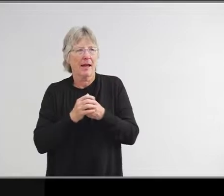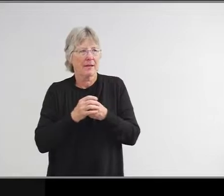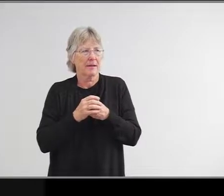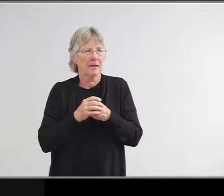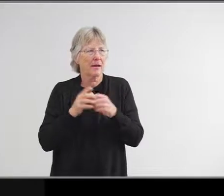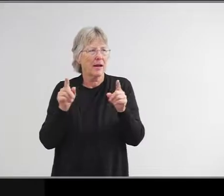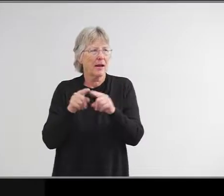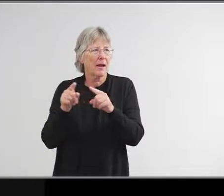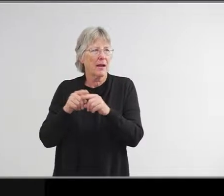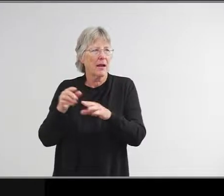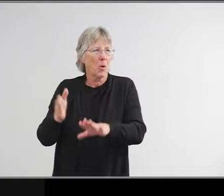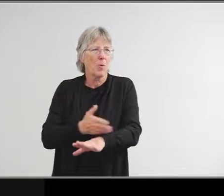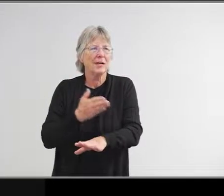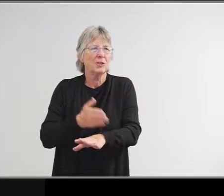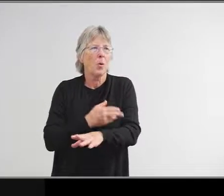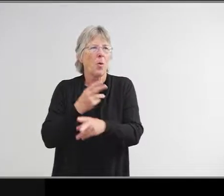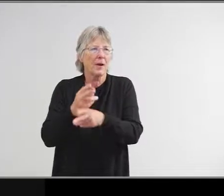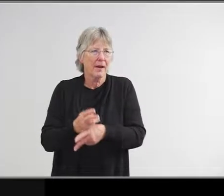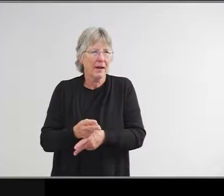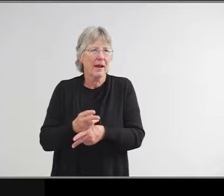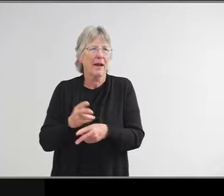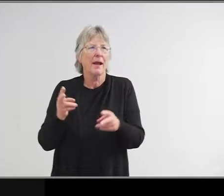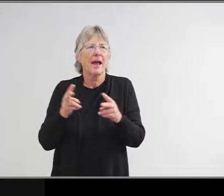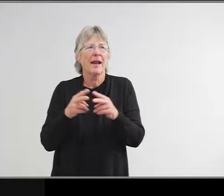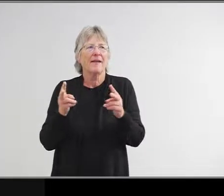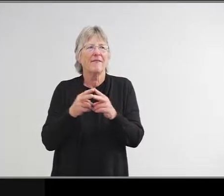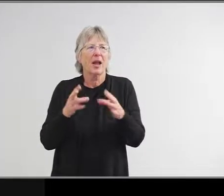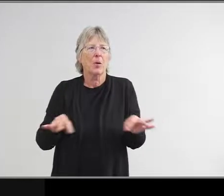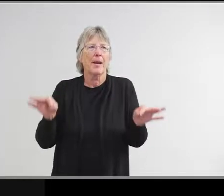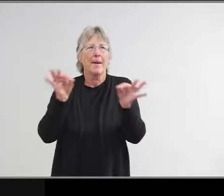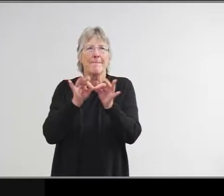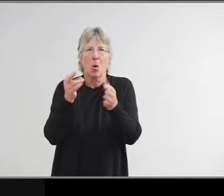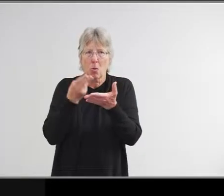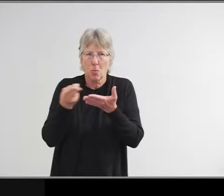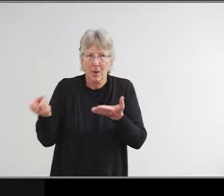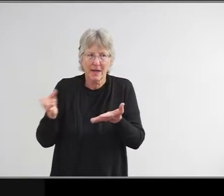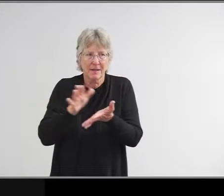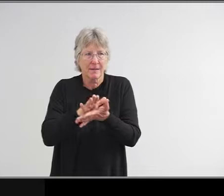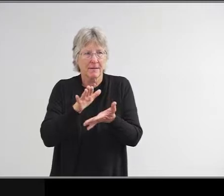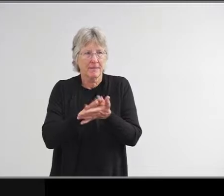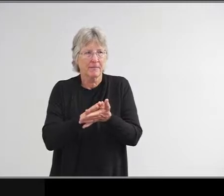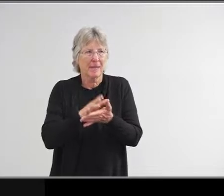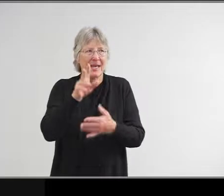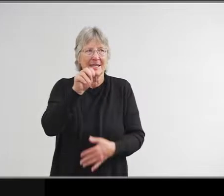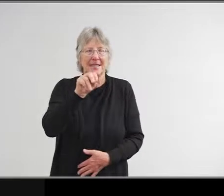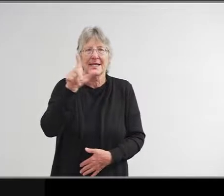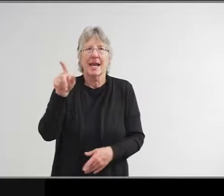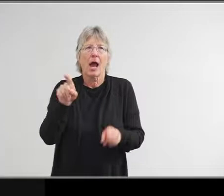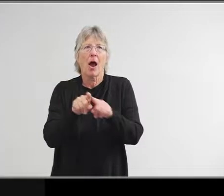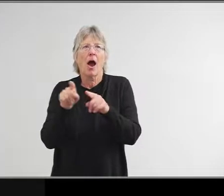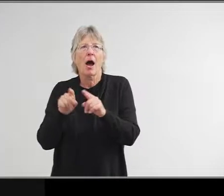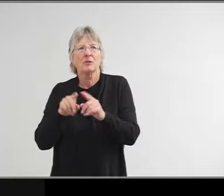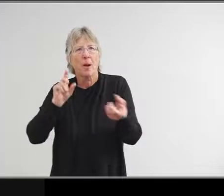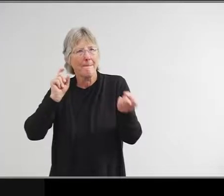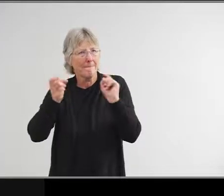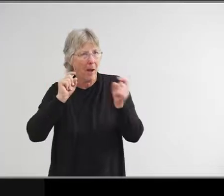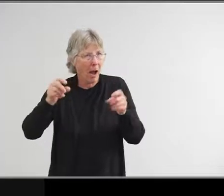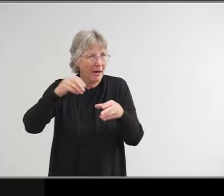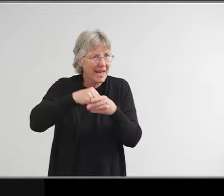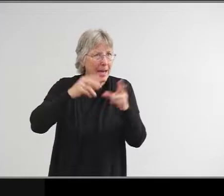caring and innovative and a valuable resource on campus. TLs also modify in-person opportunities into virtual ones